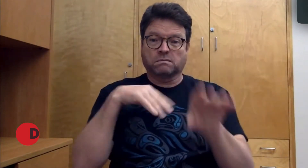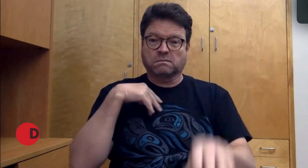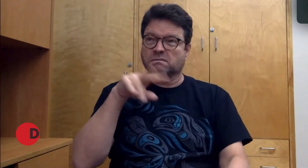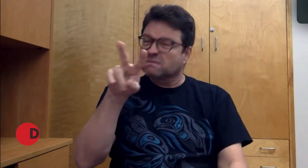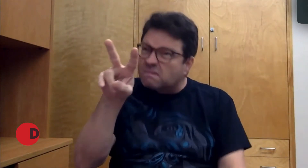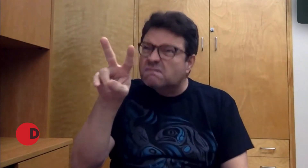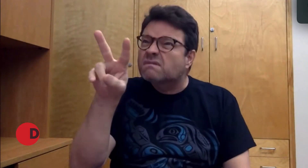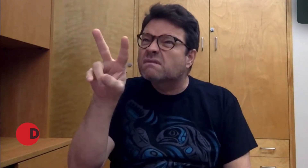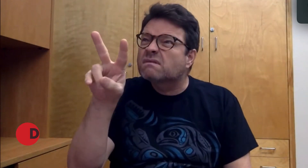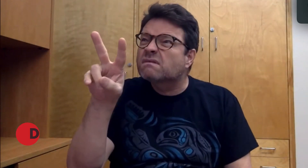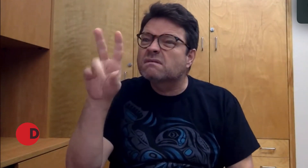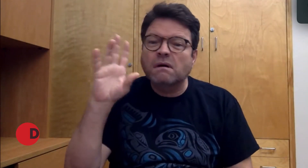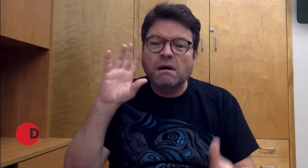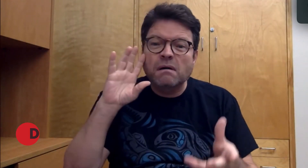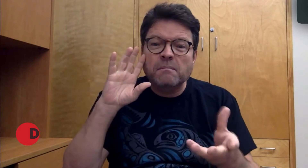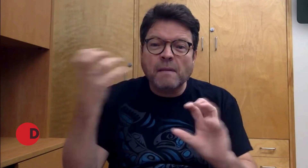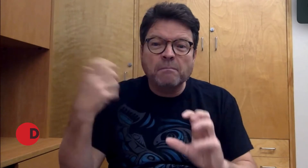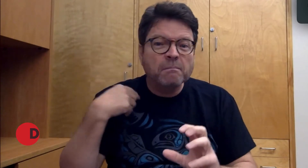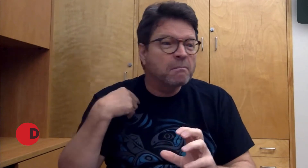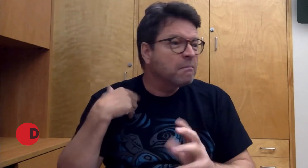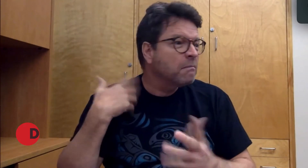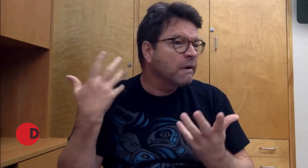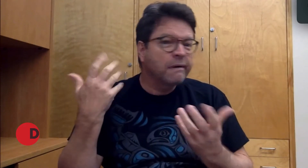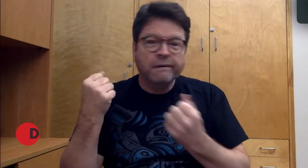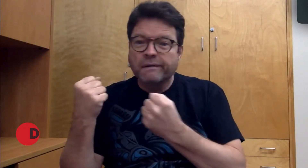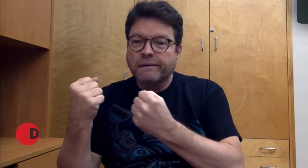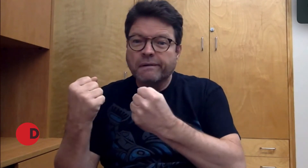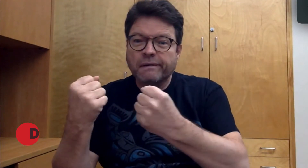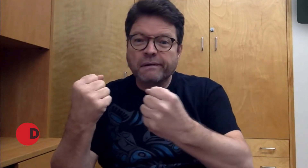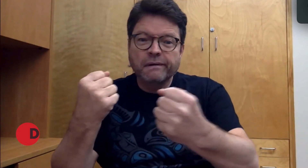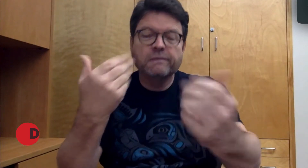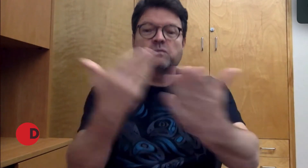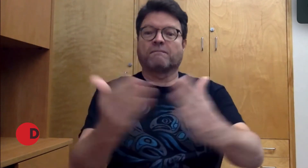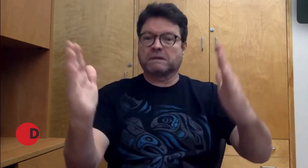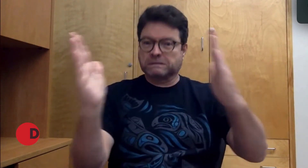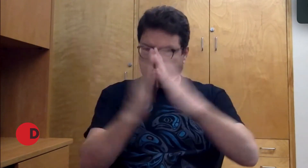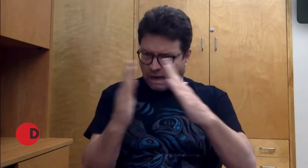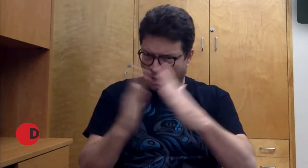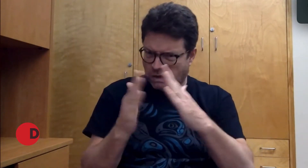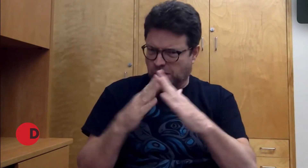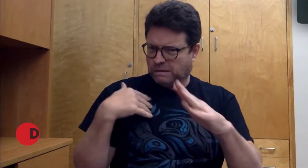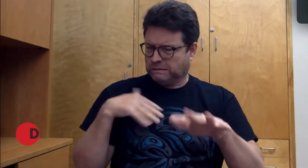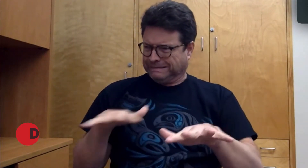I kept driving and saw a sign that said Highway 5 was closed. I was thrown off guard.